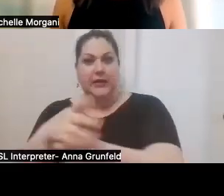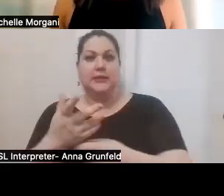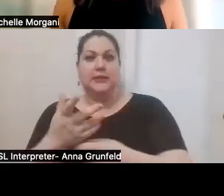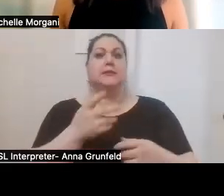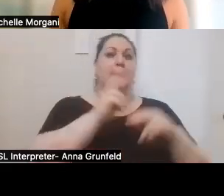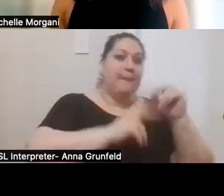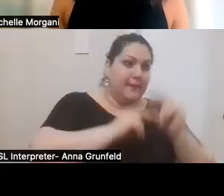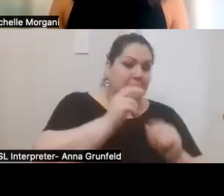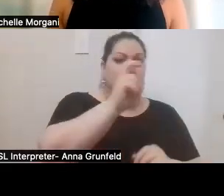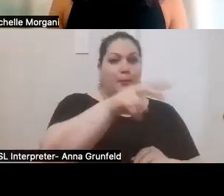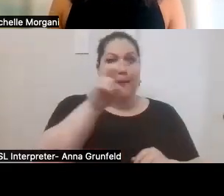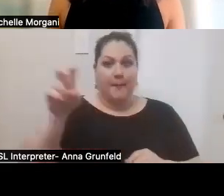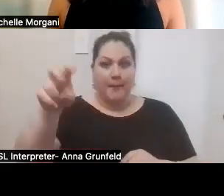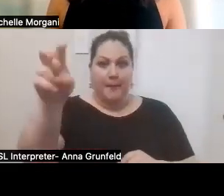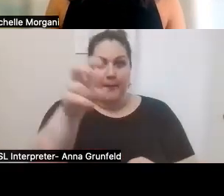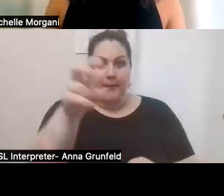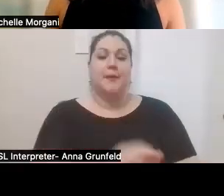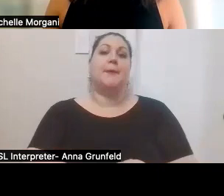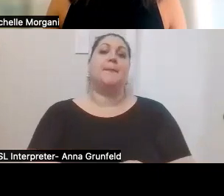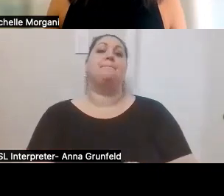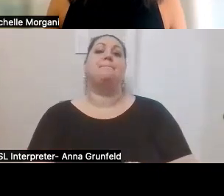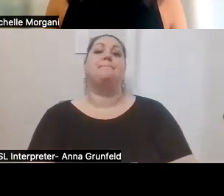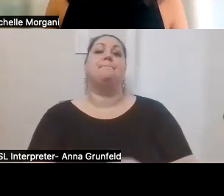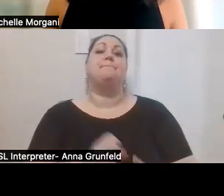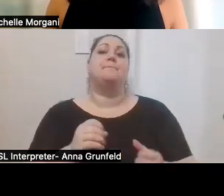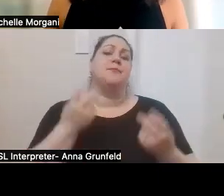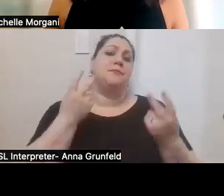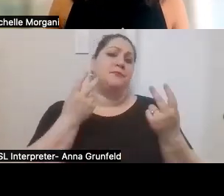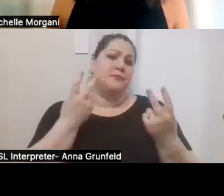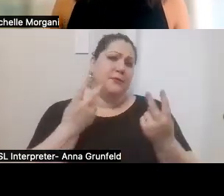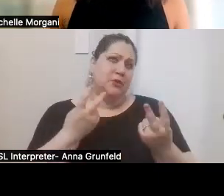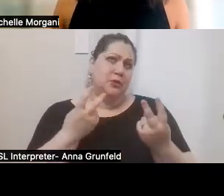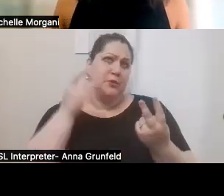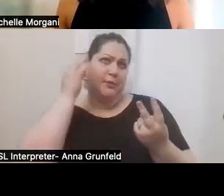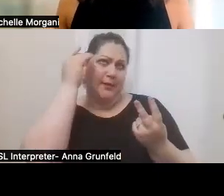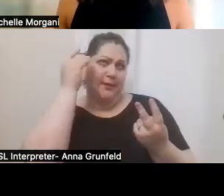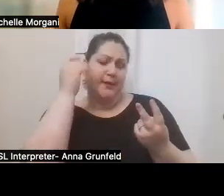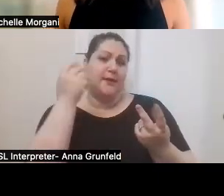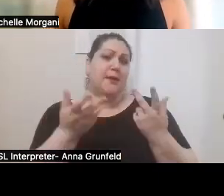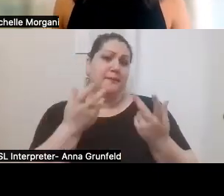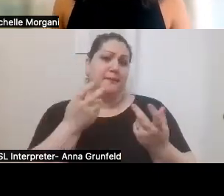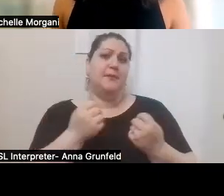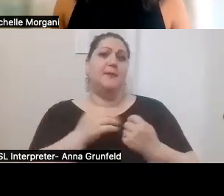So, two areas we may want to think about are having the student have a spot to sit